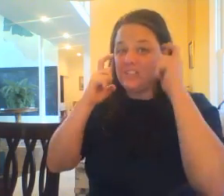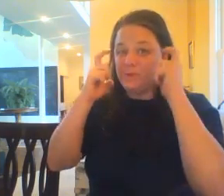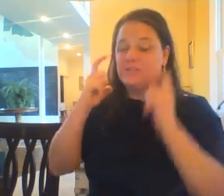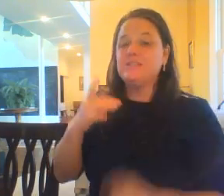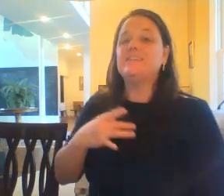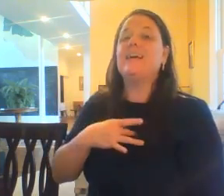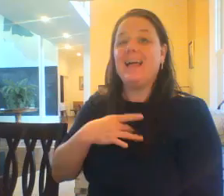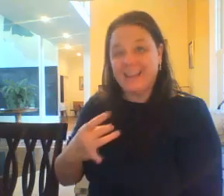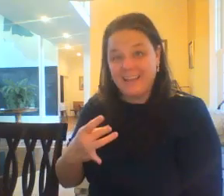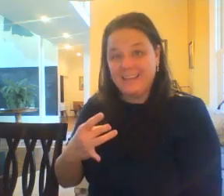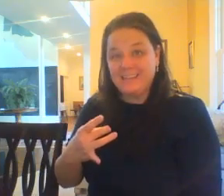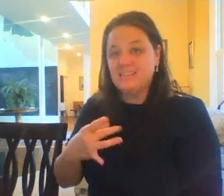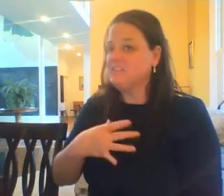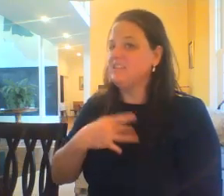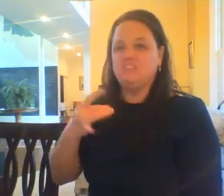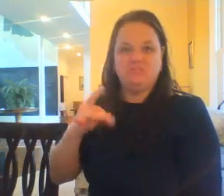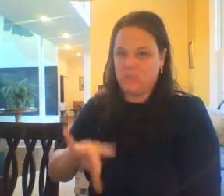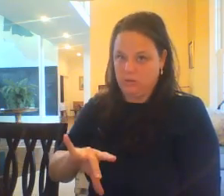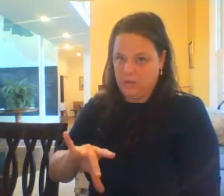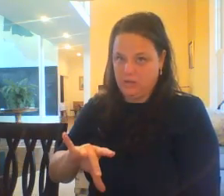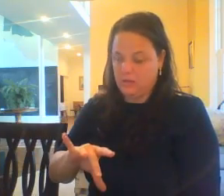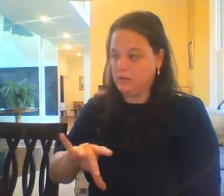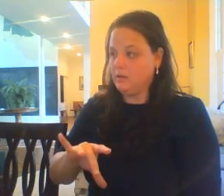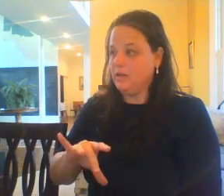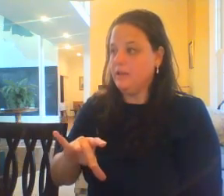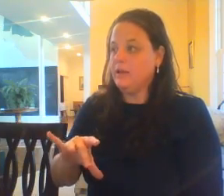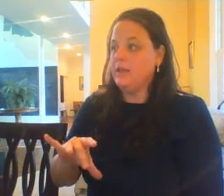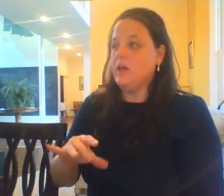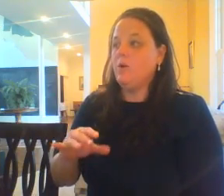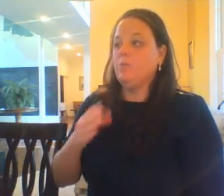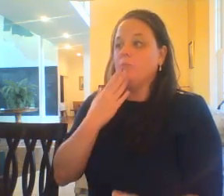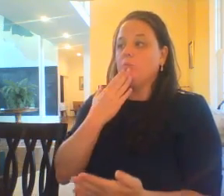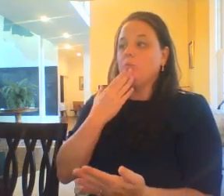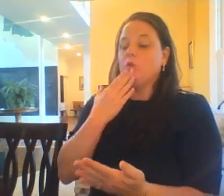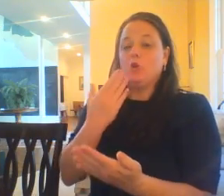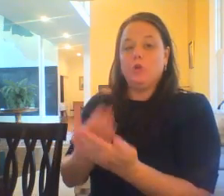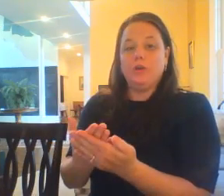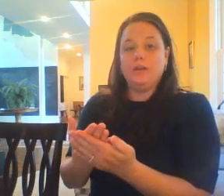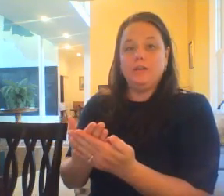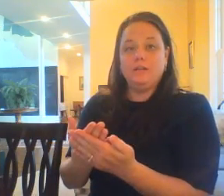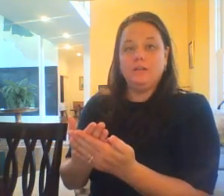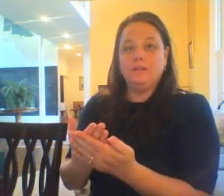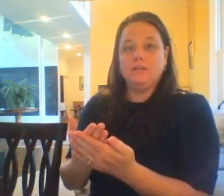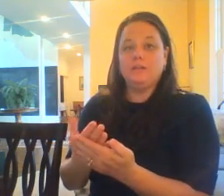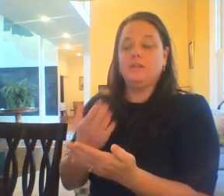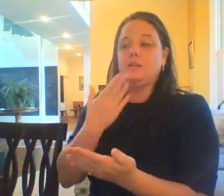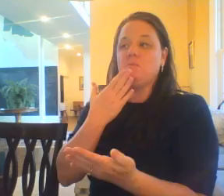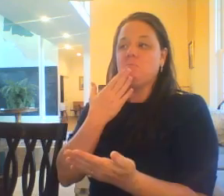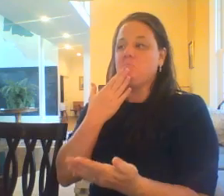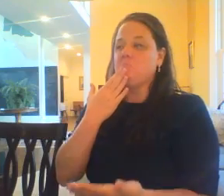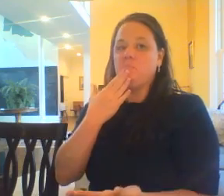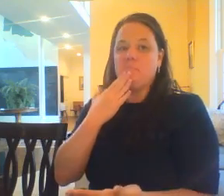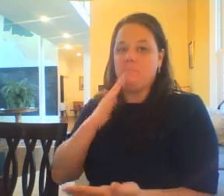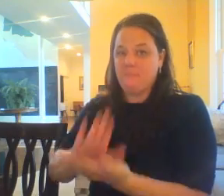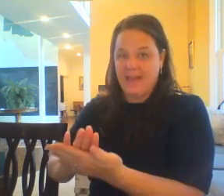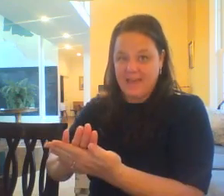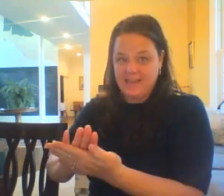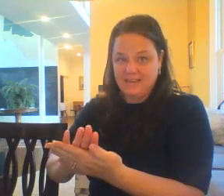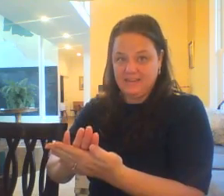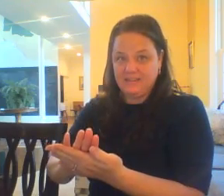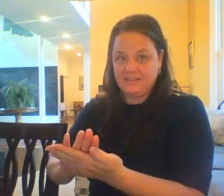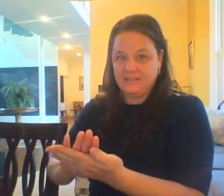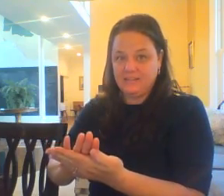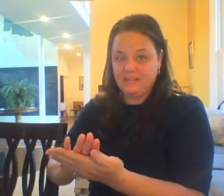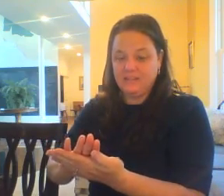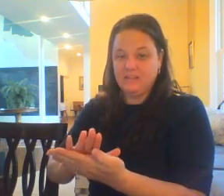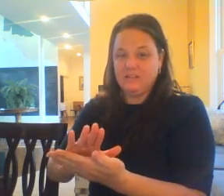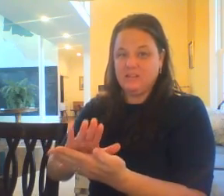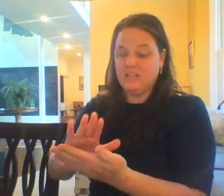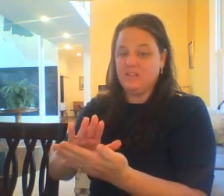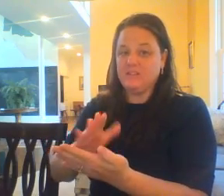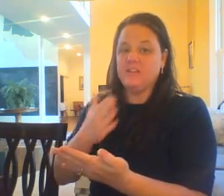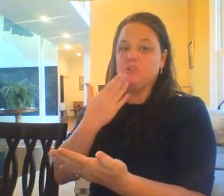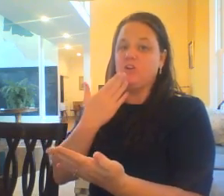expressions like it don't make